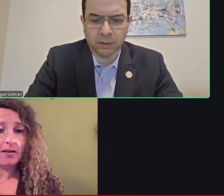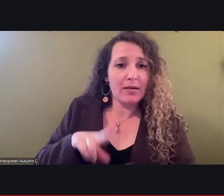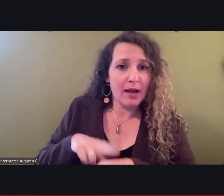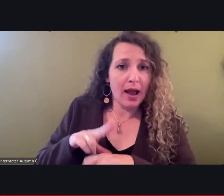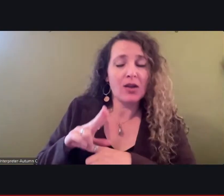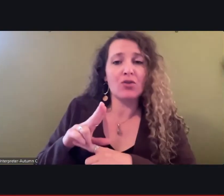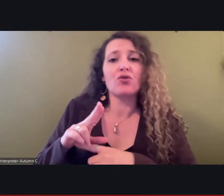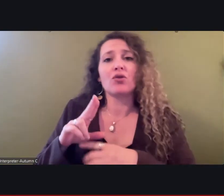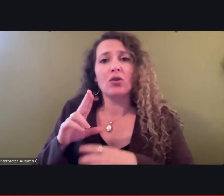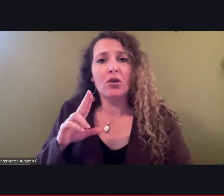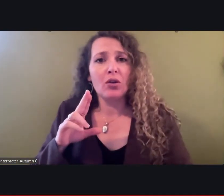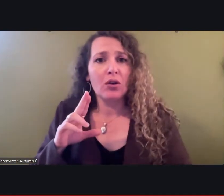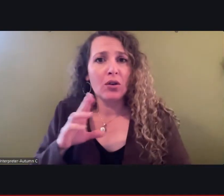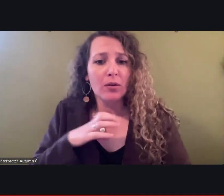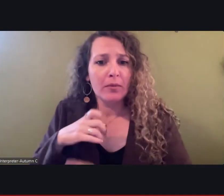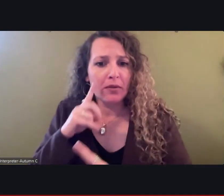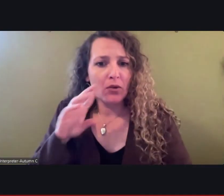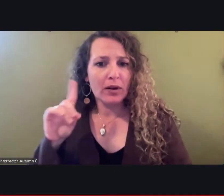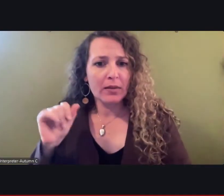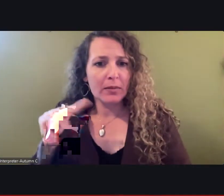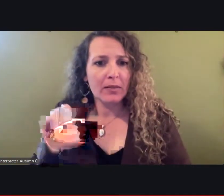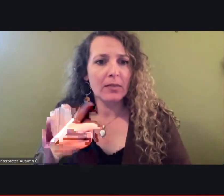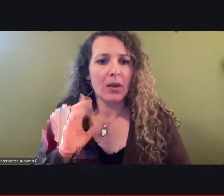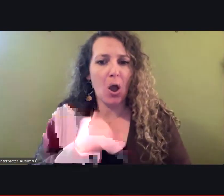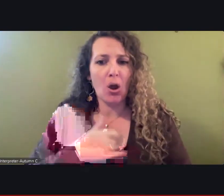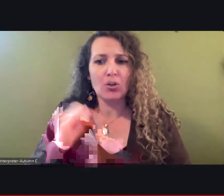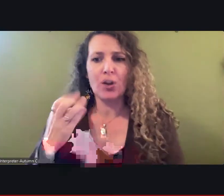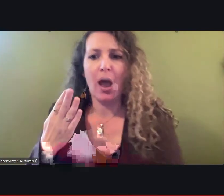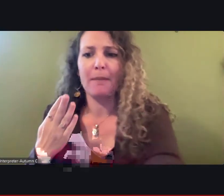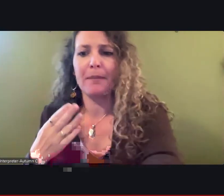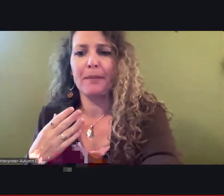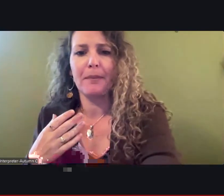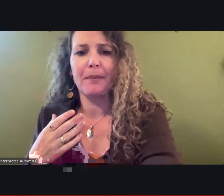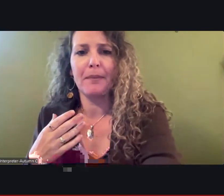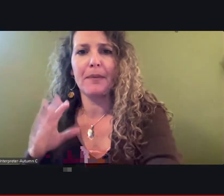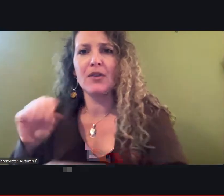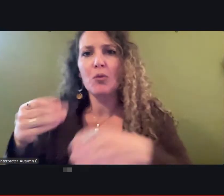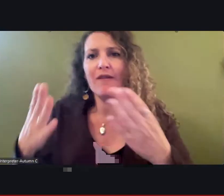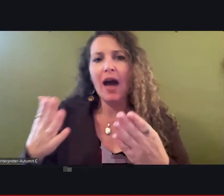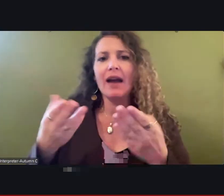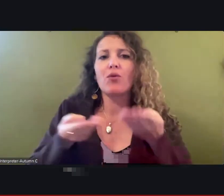give you a little bit more specifics, our job is to uh provide recommendations to the White House,